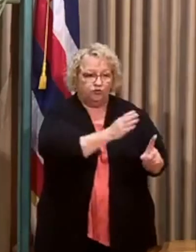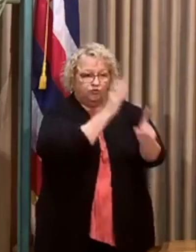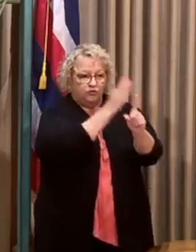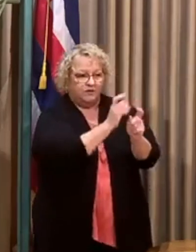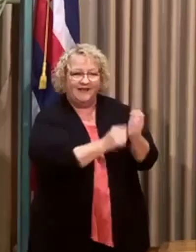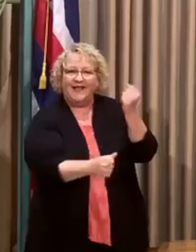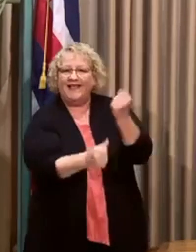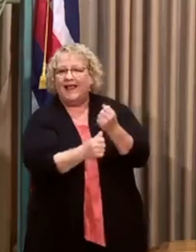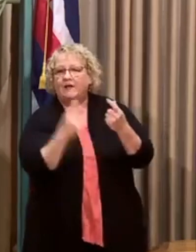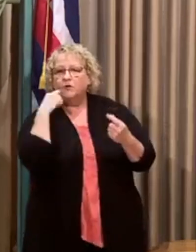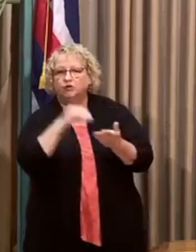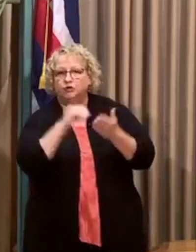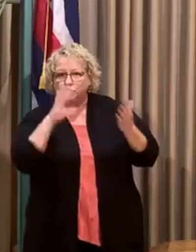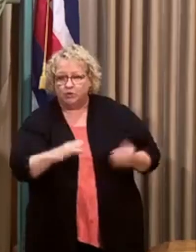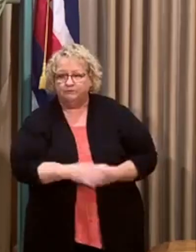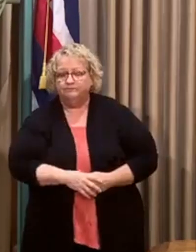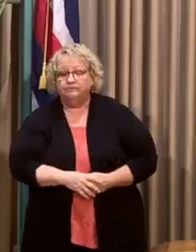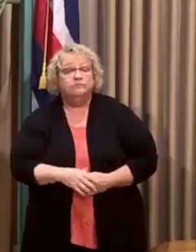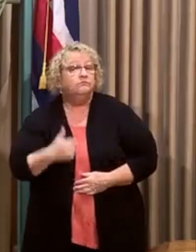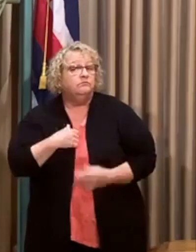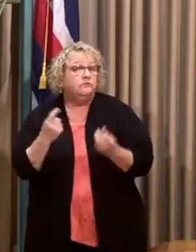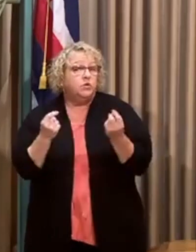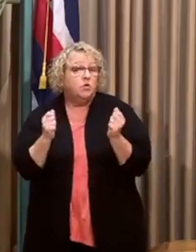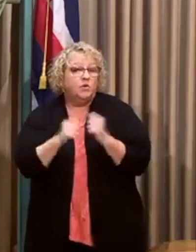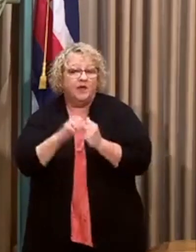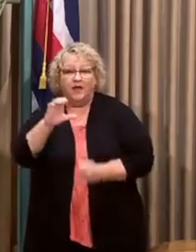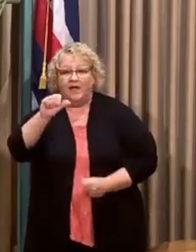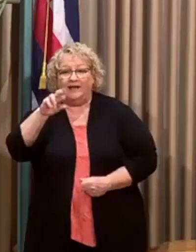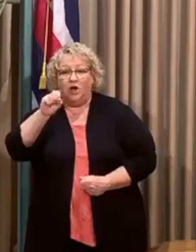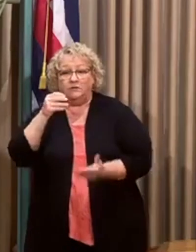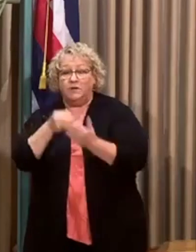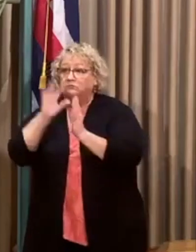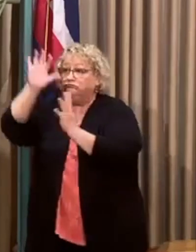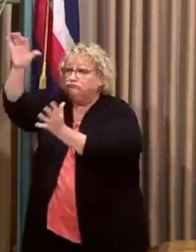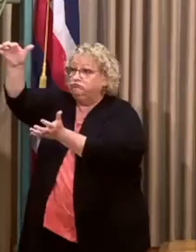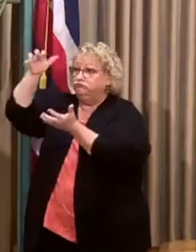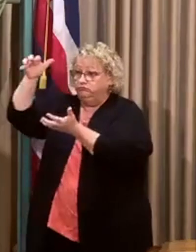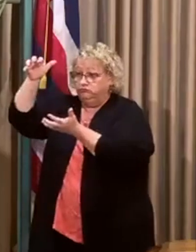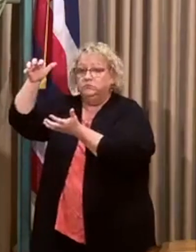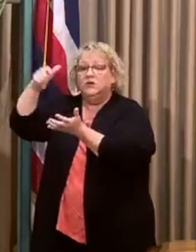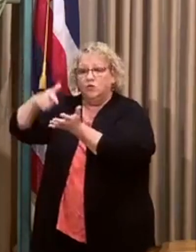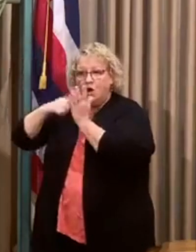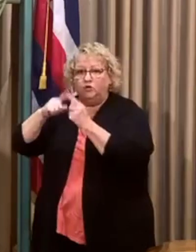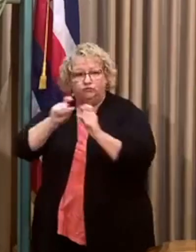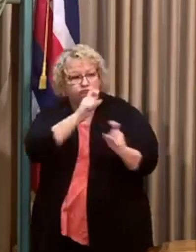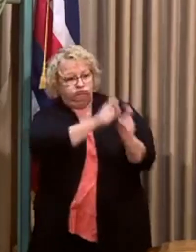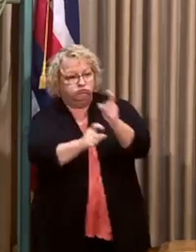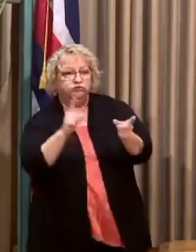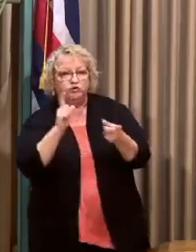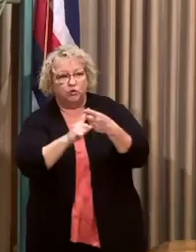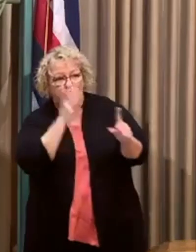So what we decided to do with the CARES money that is required to be distributed directly to students,